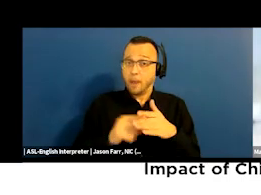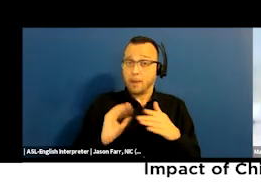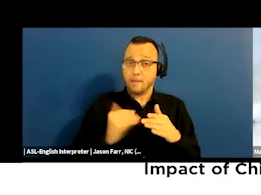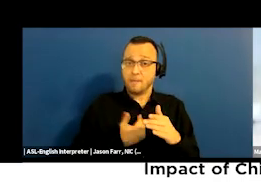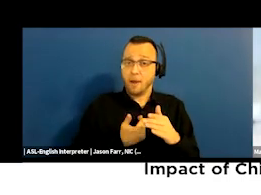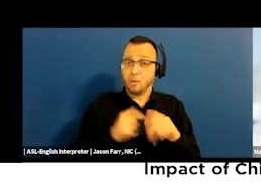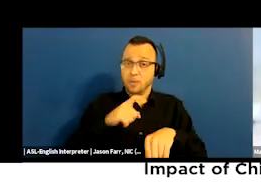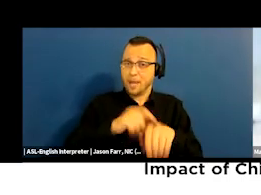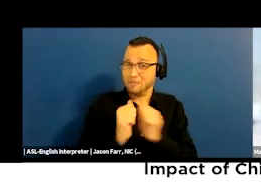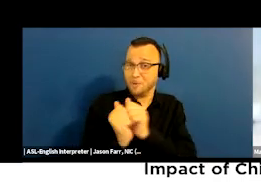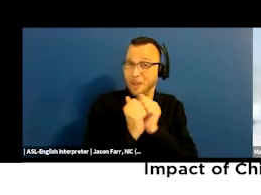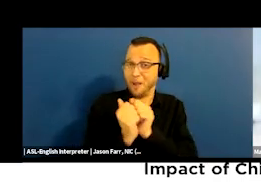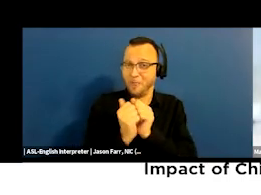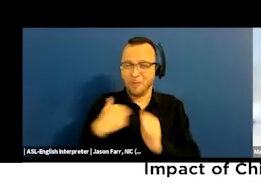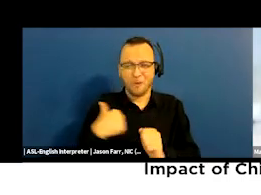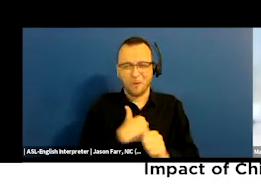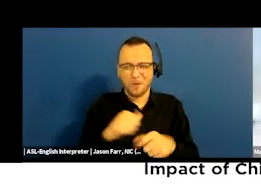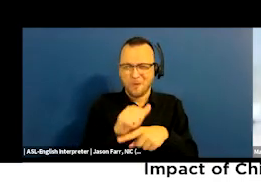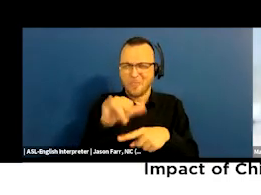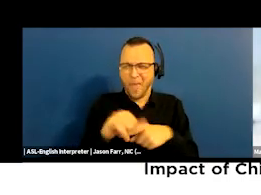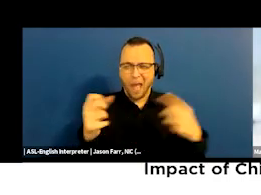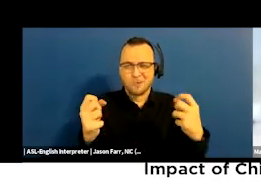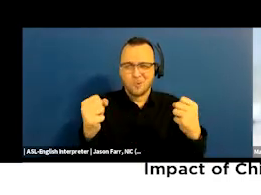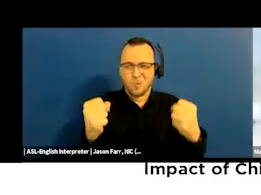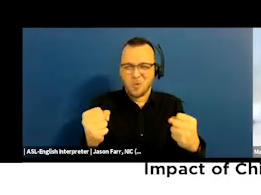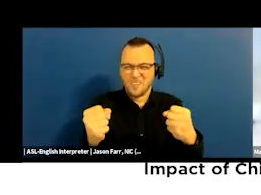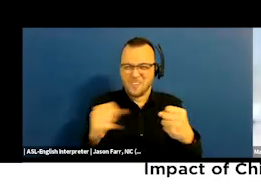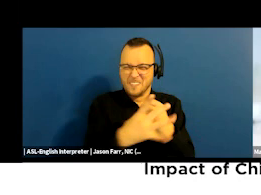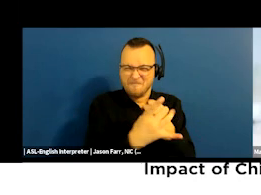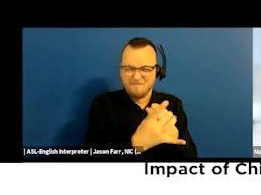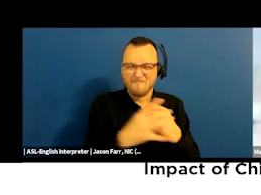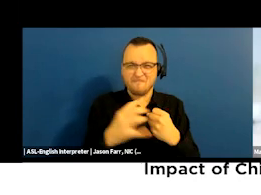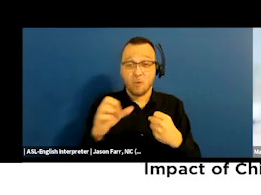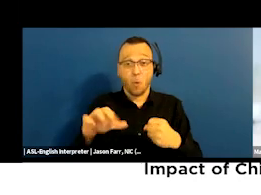individuals often tend to have a lot of difficulty controlling their emotions,